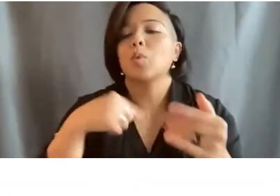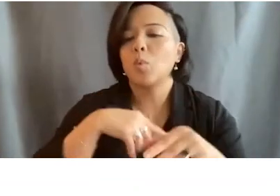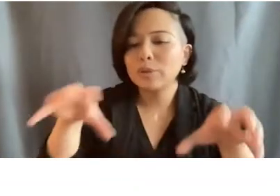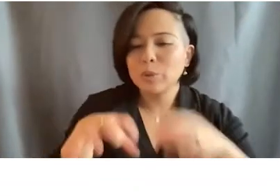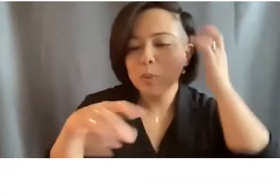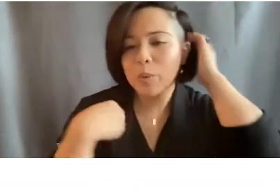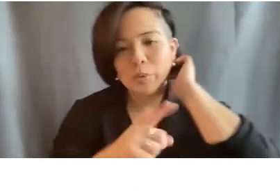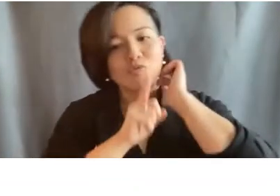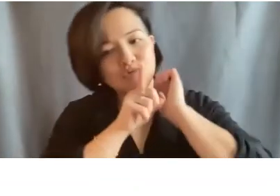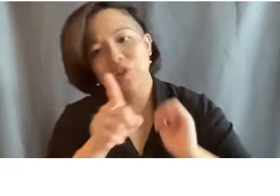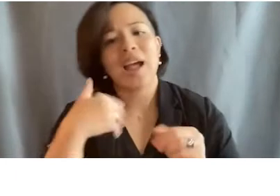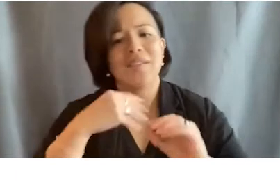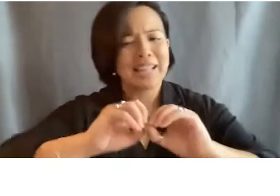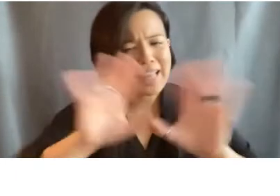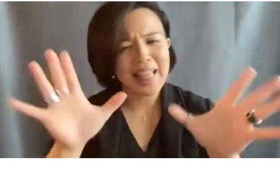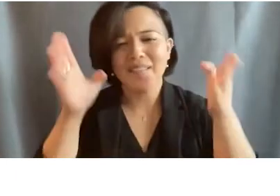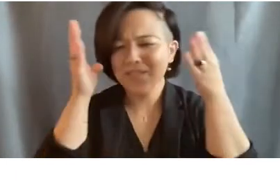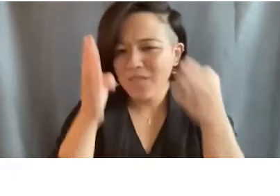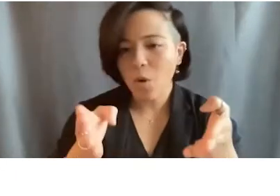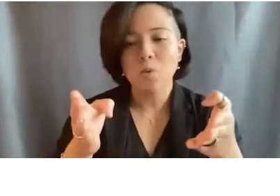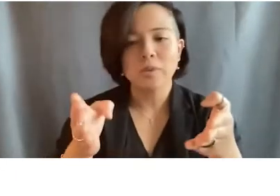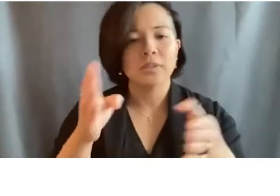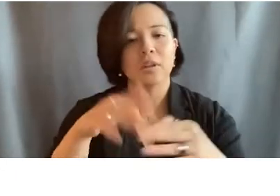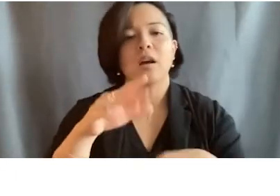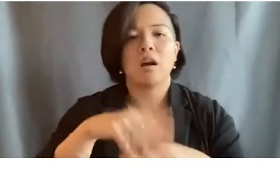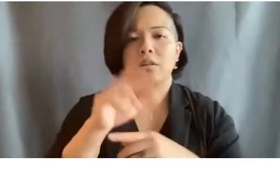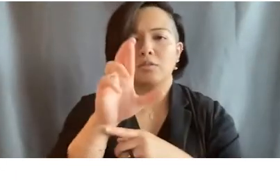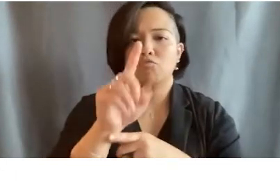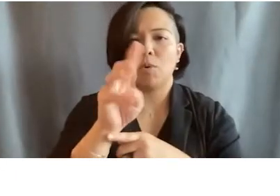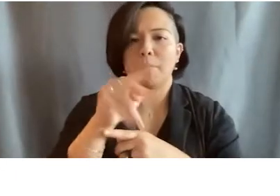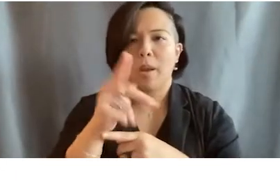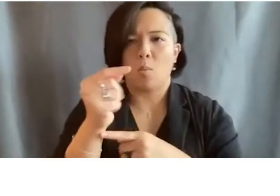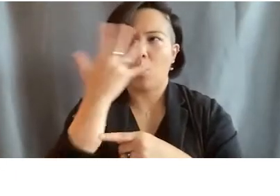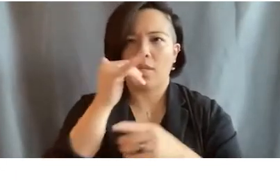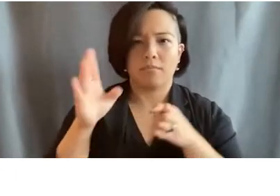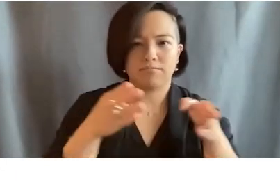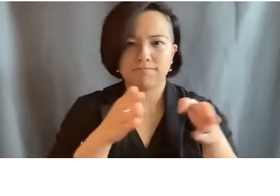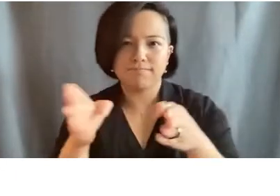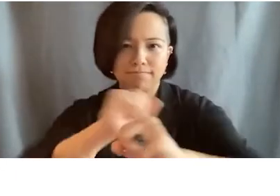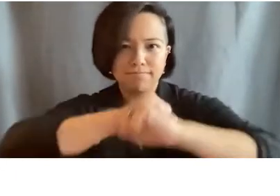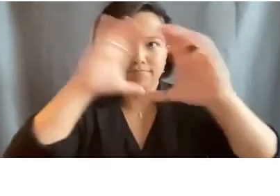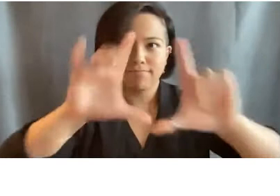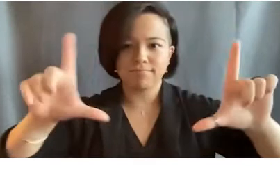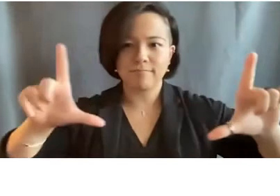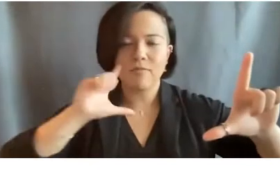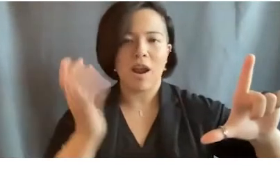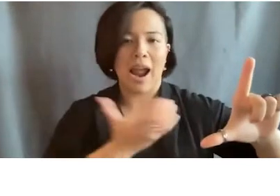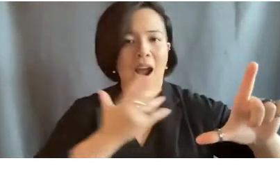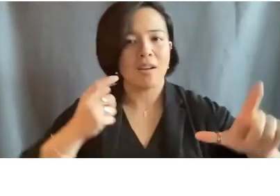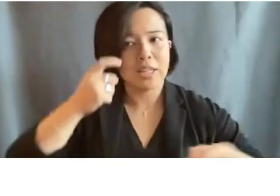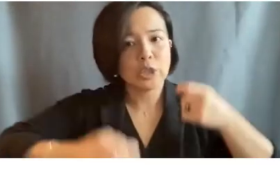the call, this can't be done by the UK alone.